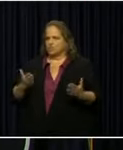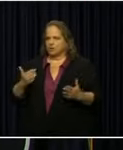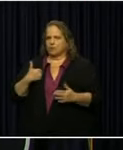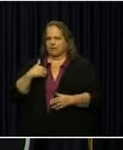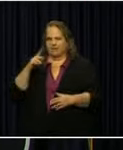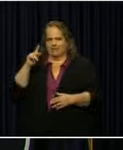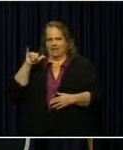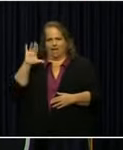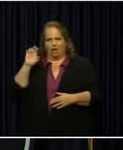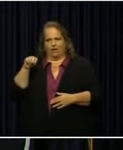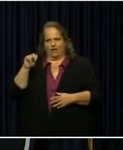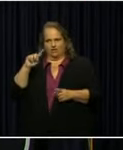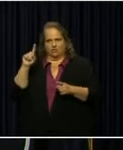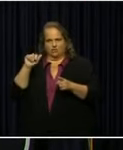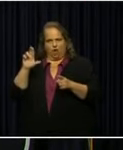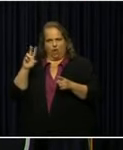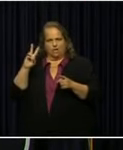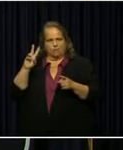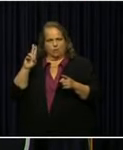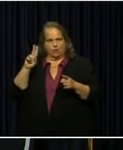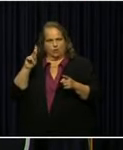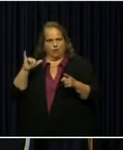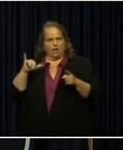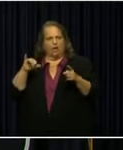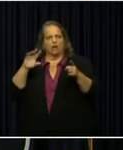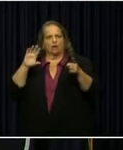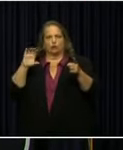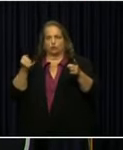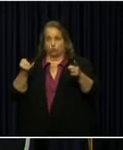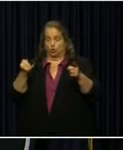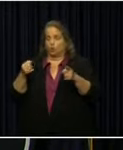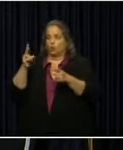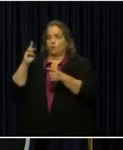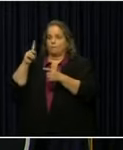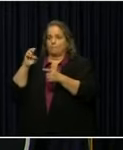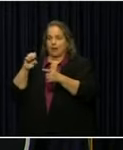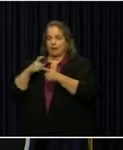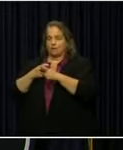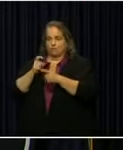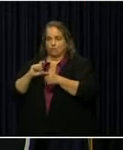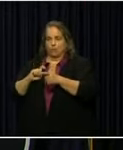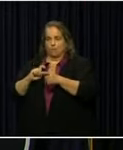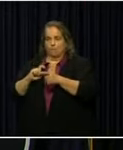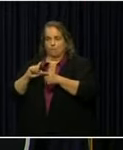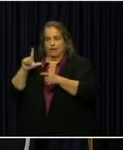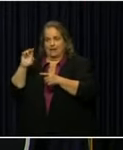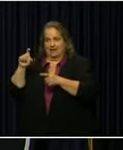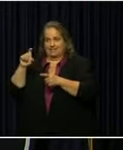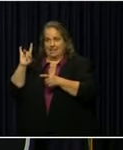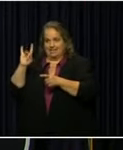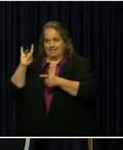POSITIVE WORK WITH TELEHEALTH, AND I THINK THAT'S GOING TO BE PRETTY IMPORTANT GOING FOLLOWED JUST GENERALLY.